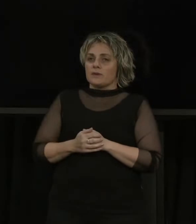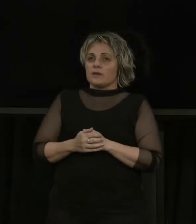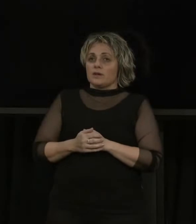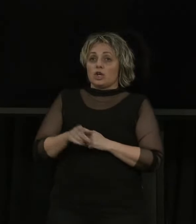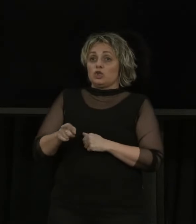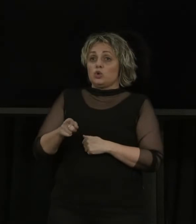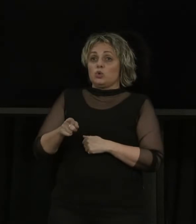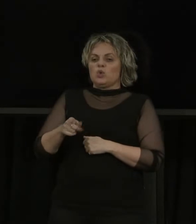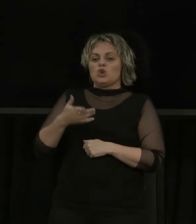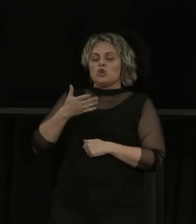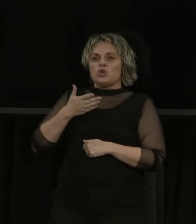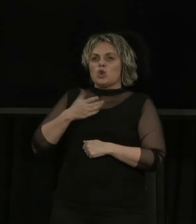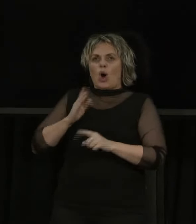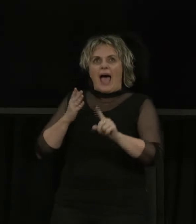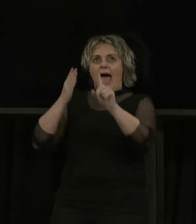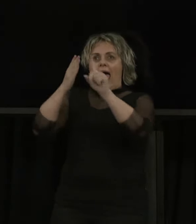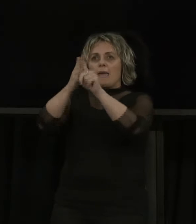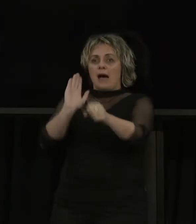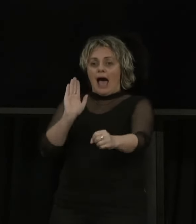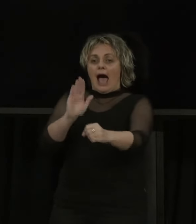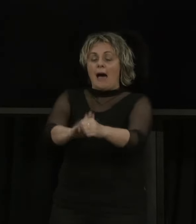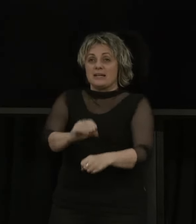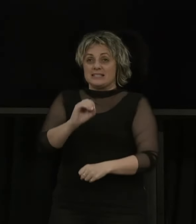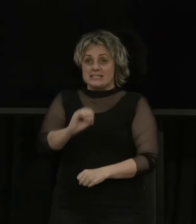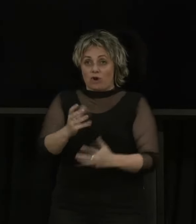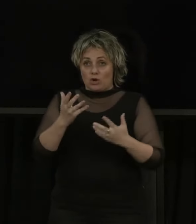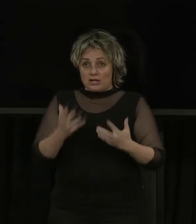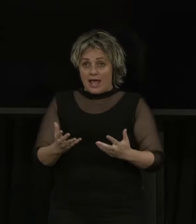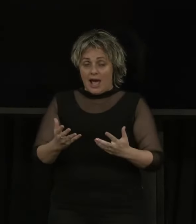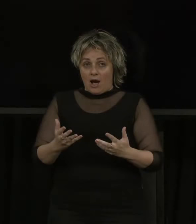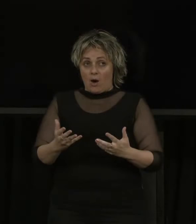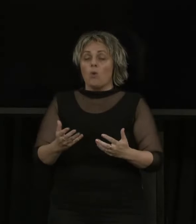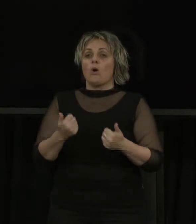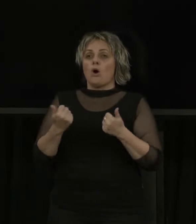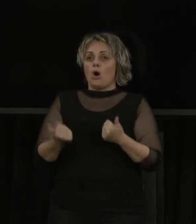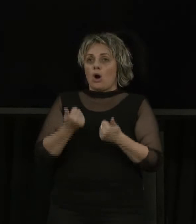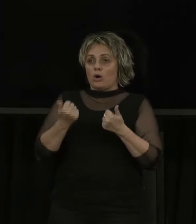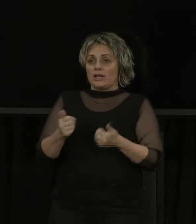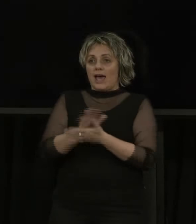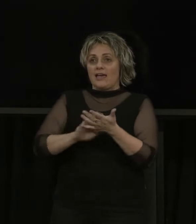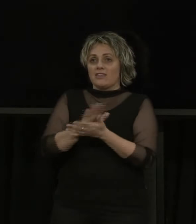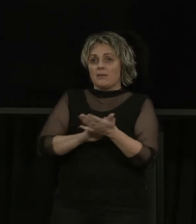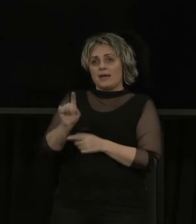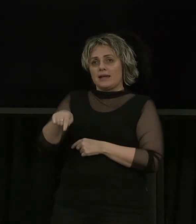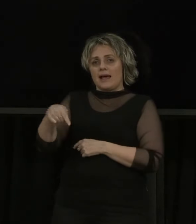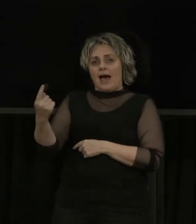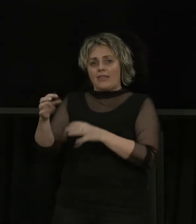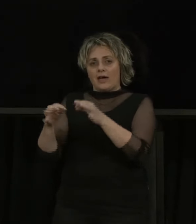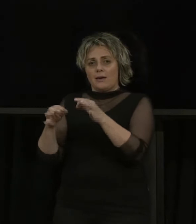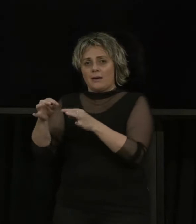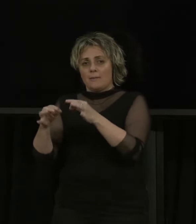the first instance we didn't